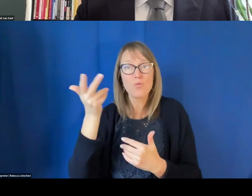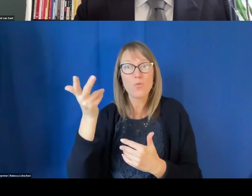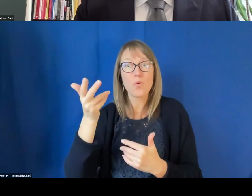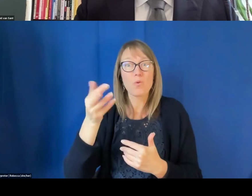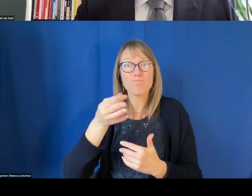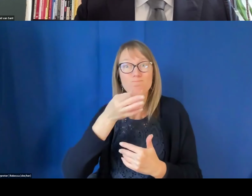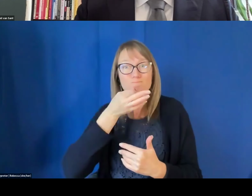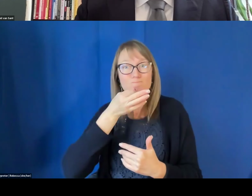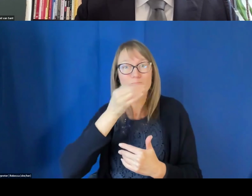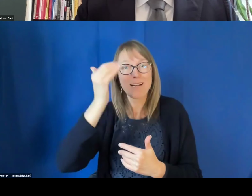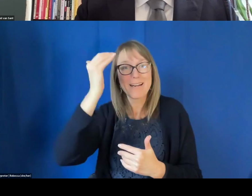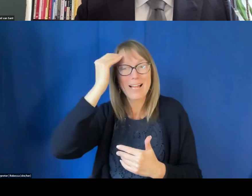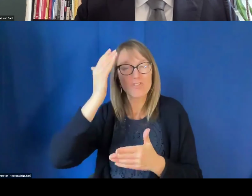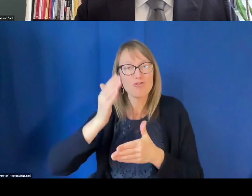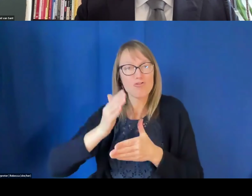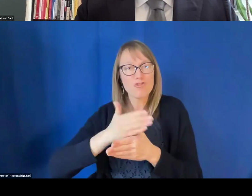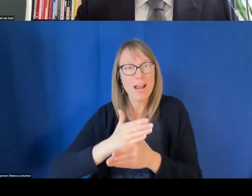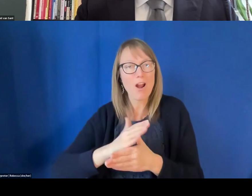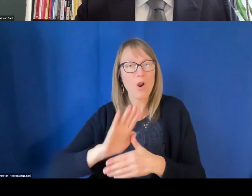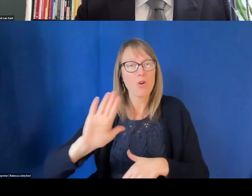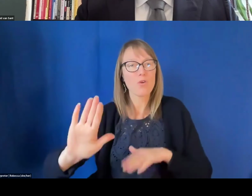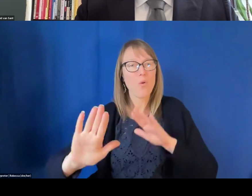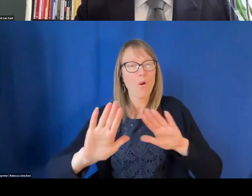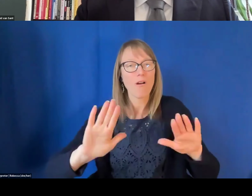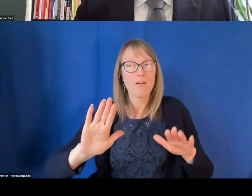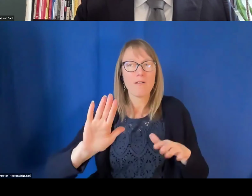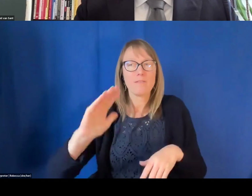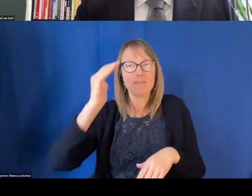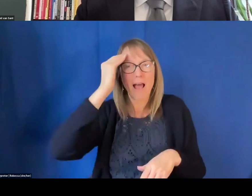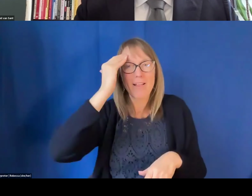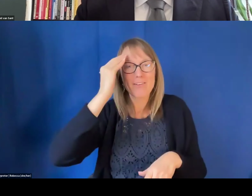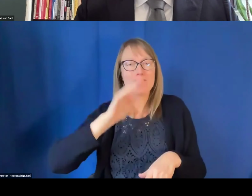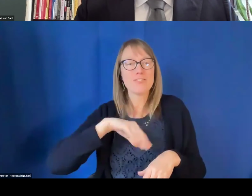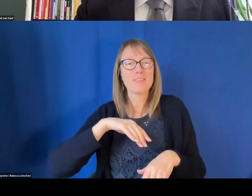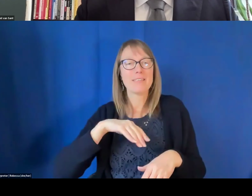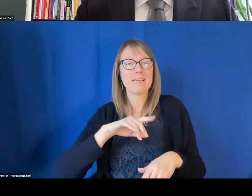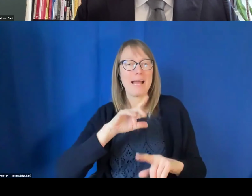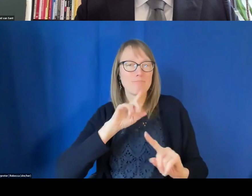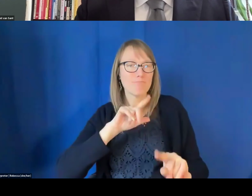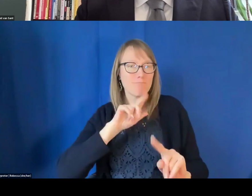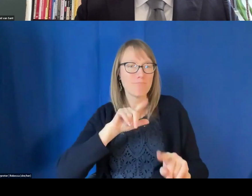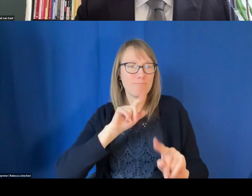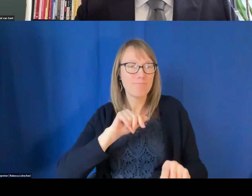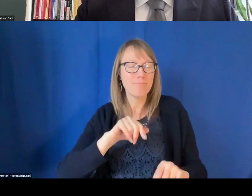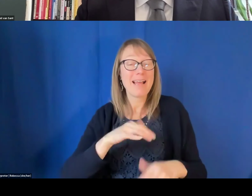with us today and answering some of these questions. I'm gonna pass it now to Rachel Goldmeier to close us out.